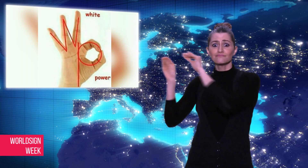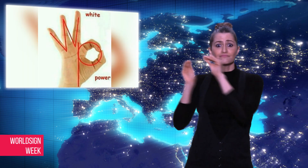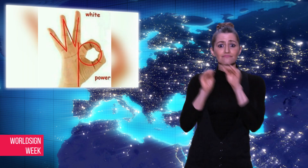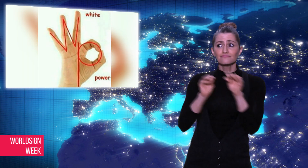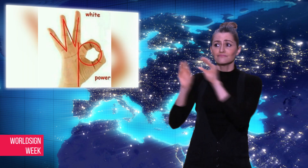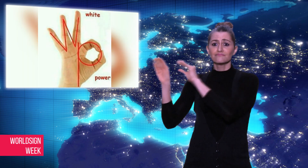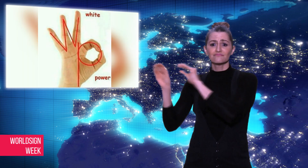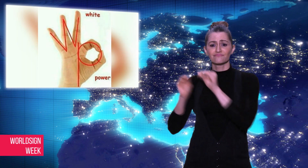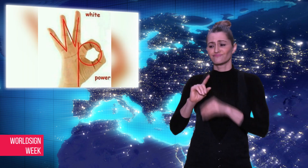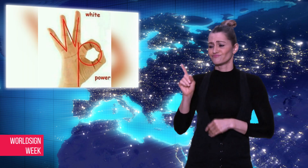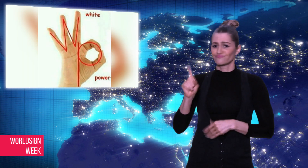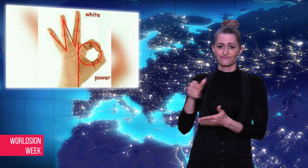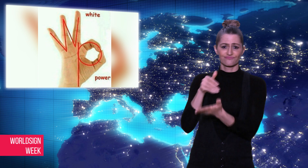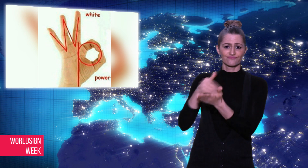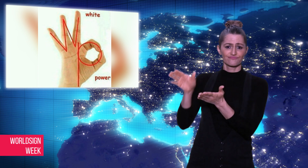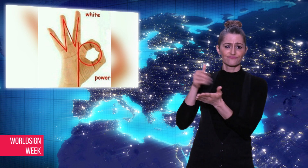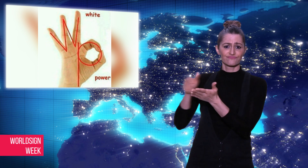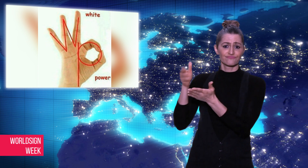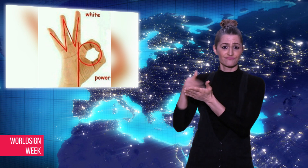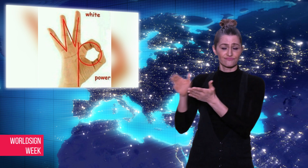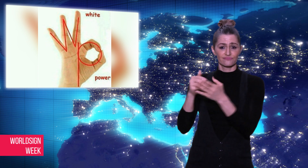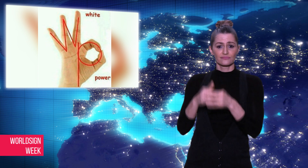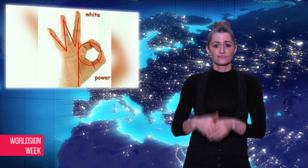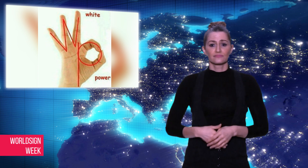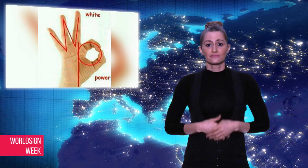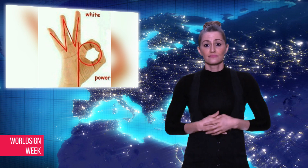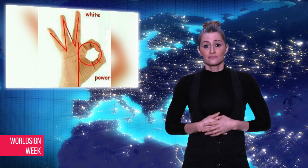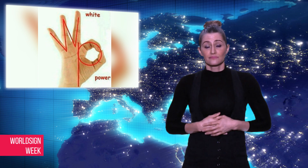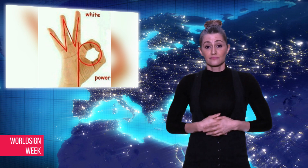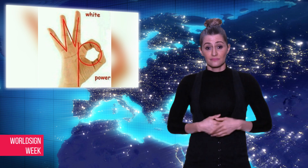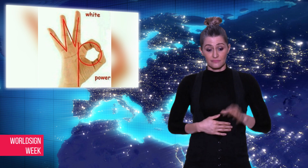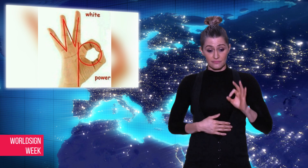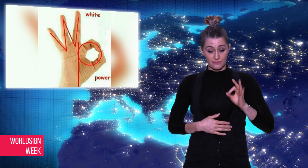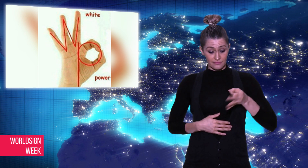they oppose immigration.